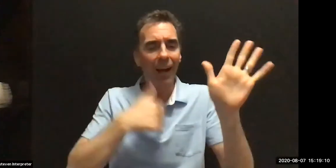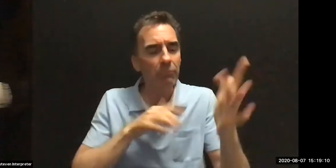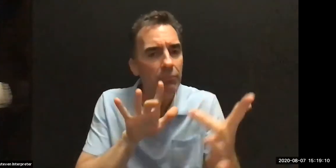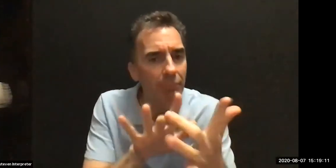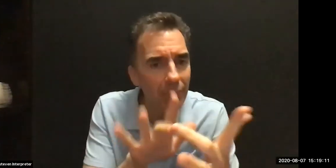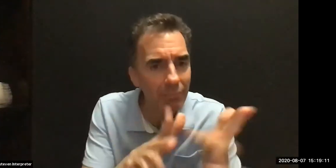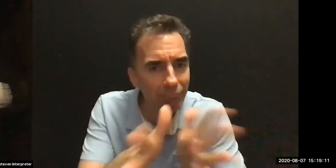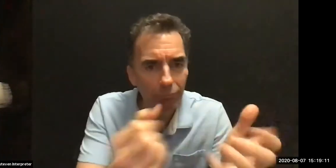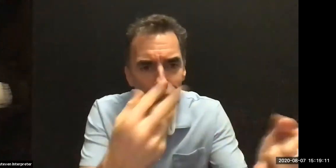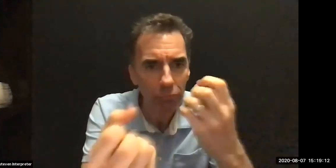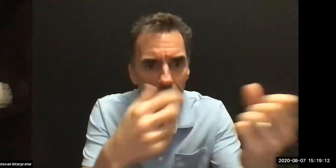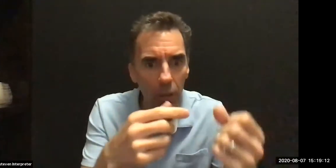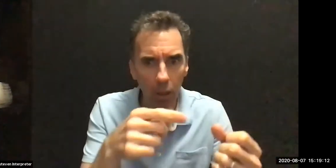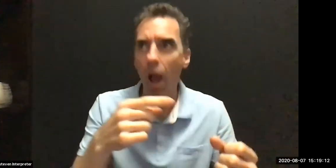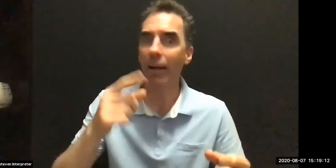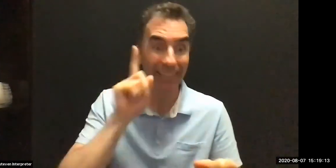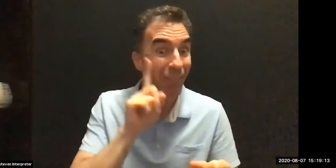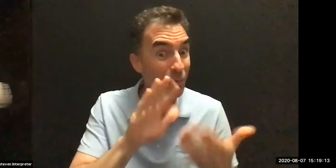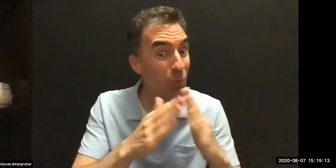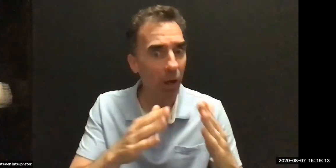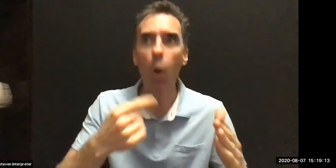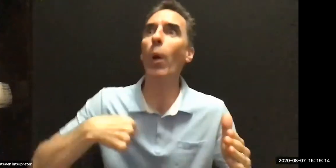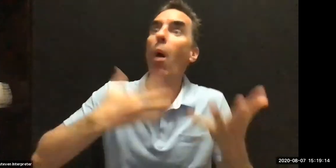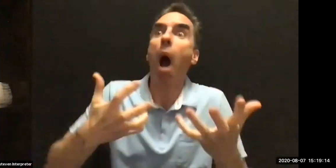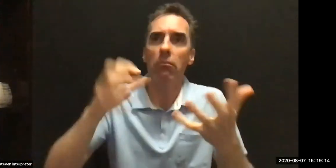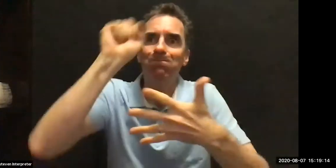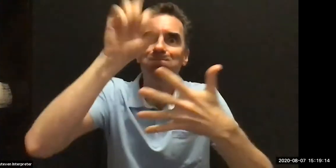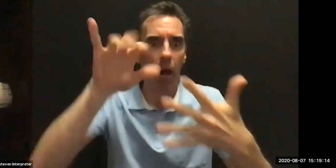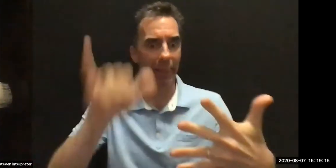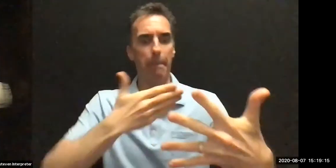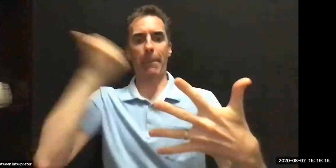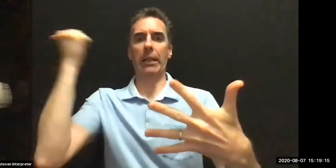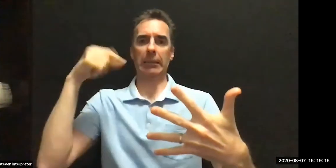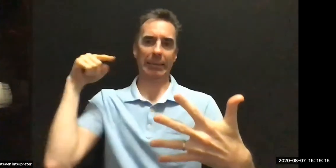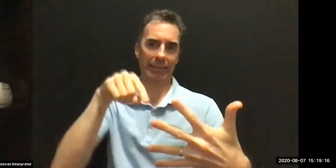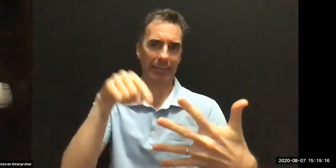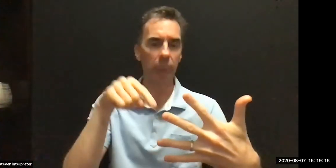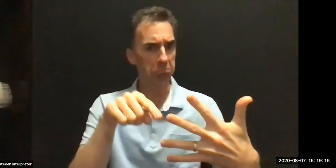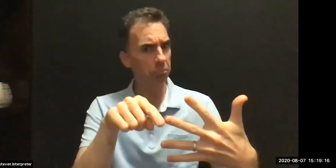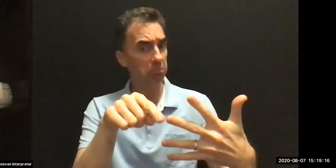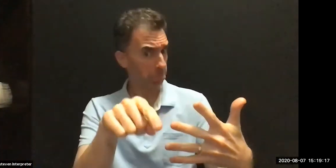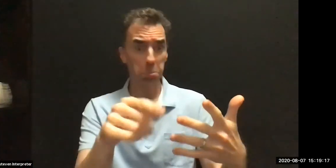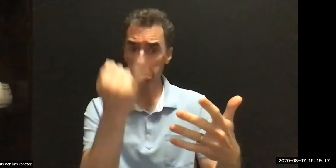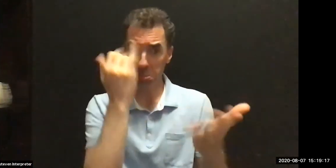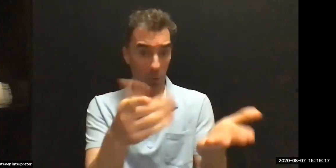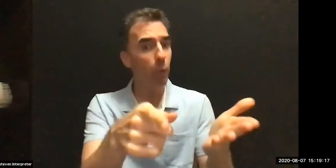Channelle Charest: That's the best. That's the best solution. So if I would love it if you send an email and we could connect and that would be amazing.